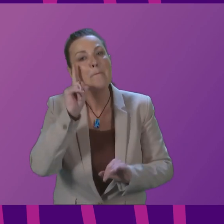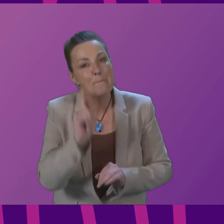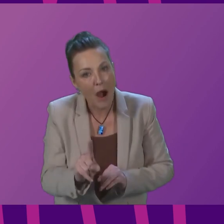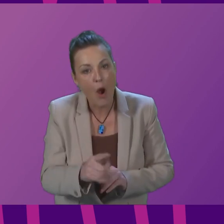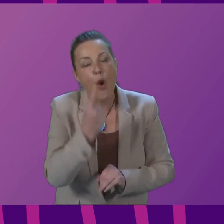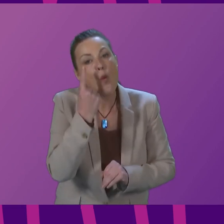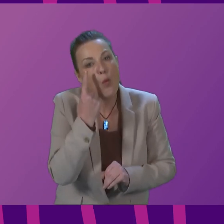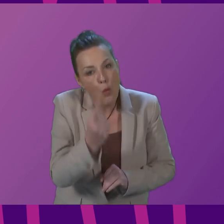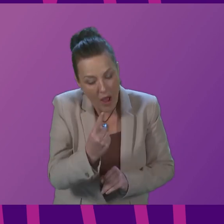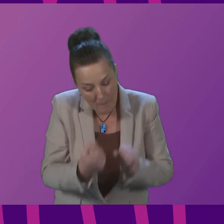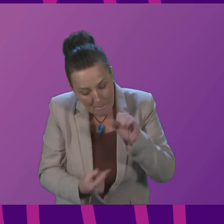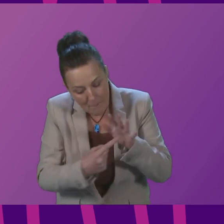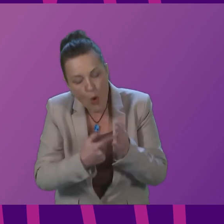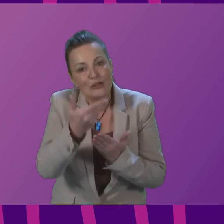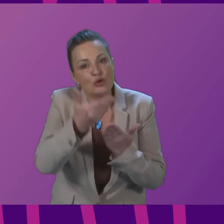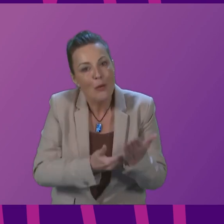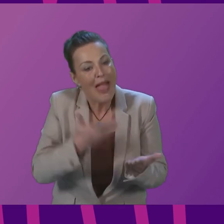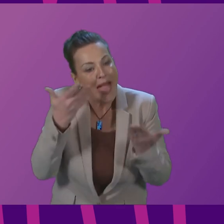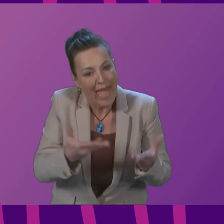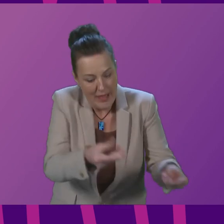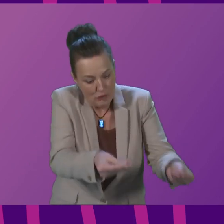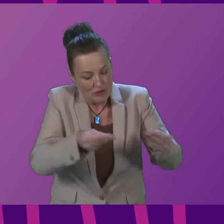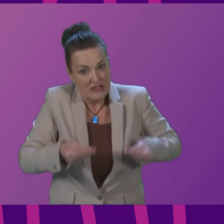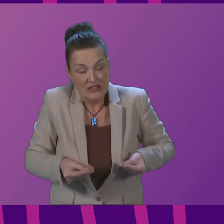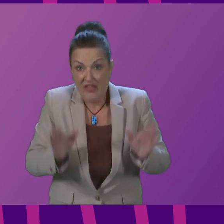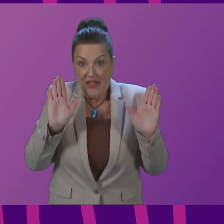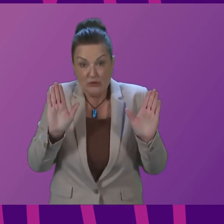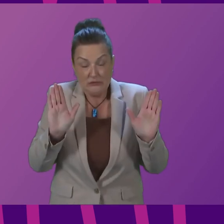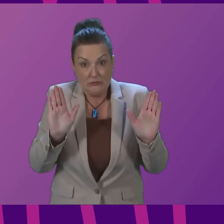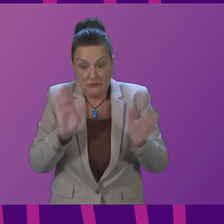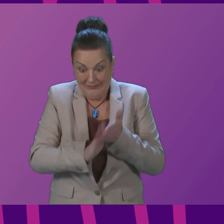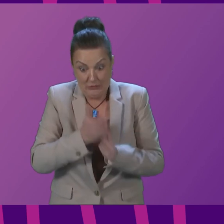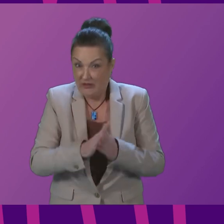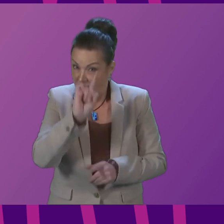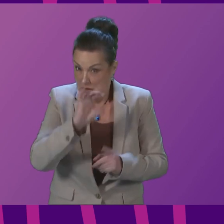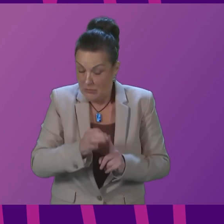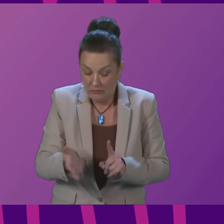in relation to the judgment that ministers arrived at”.— That is the first point.